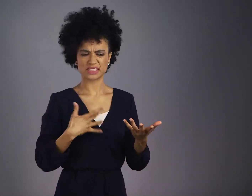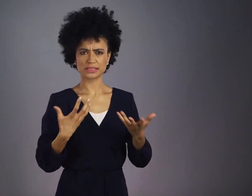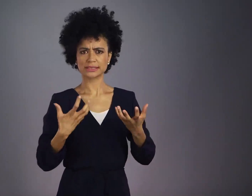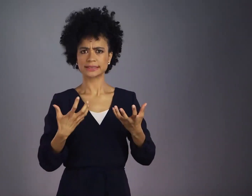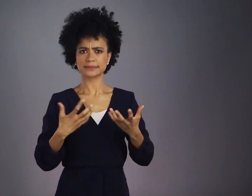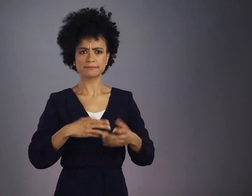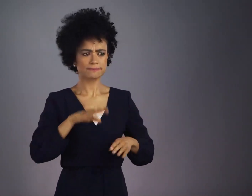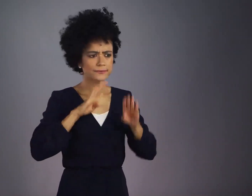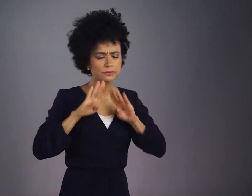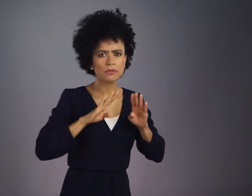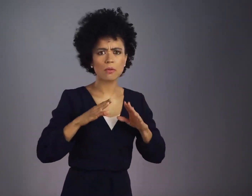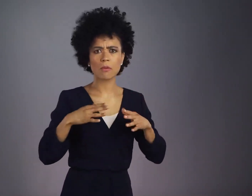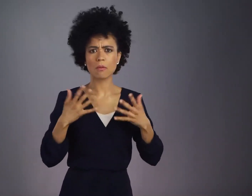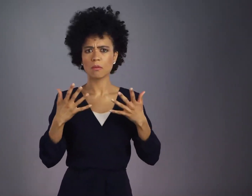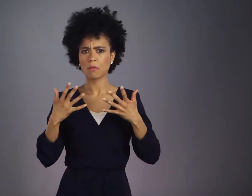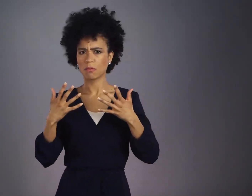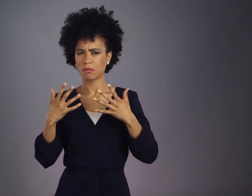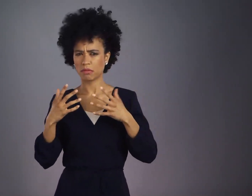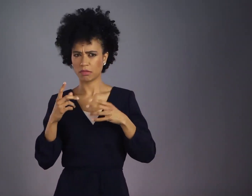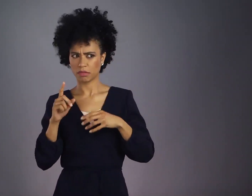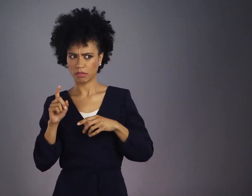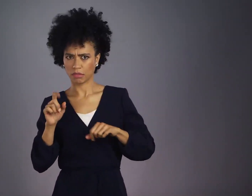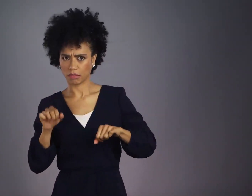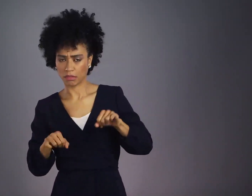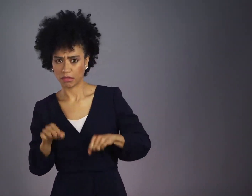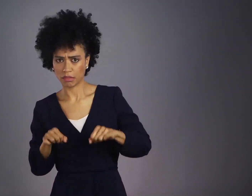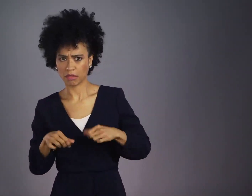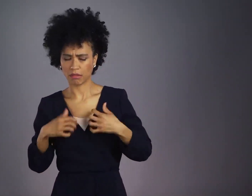and ask for the right thought or action.